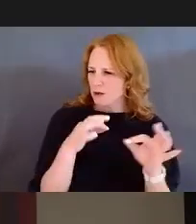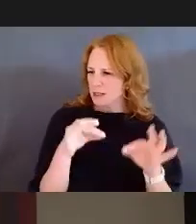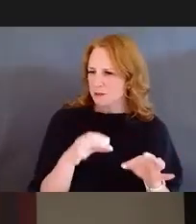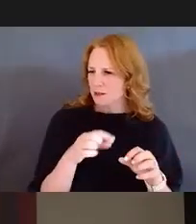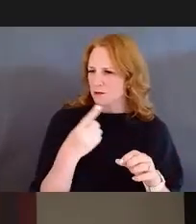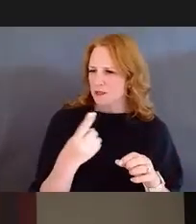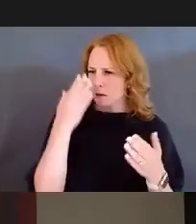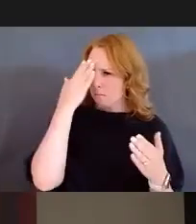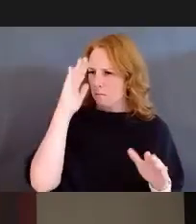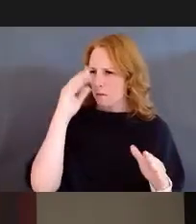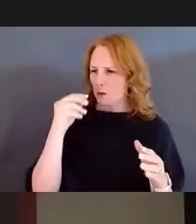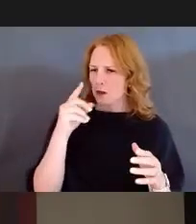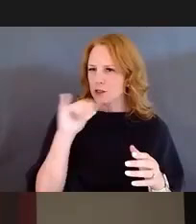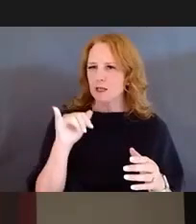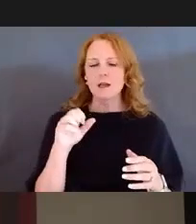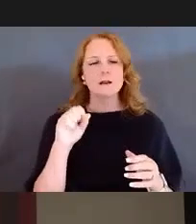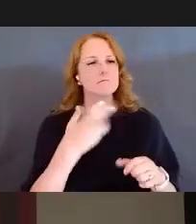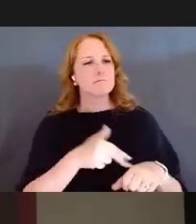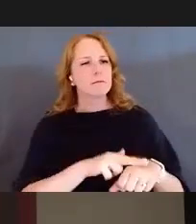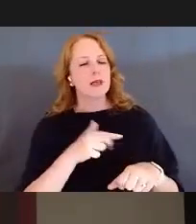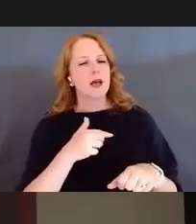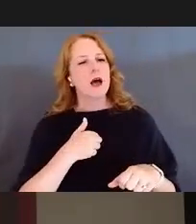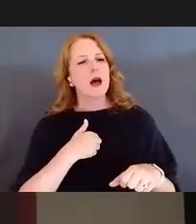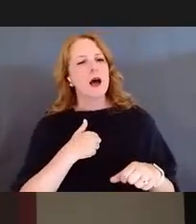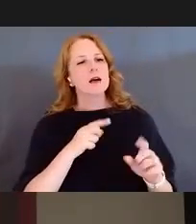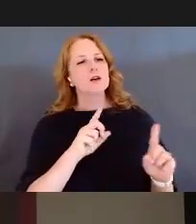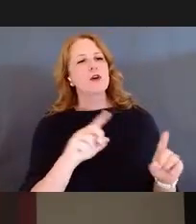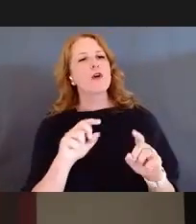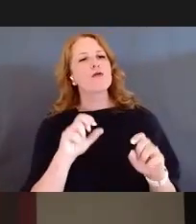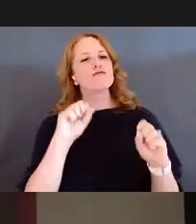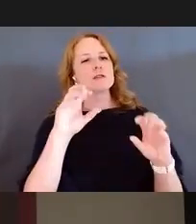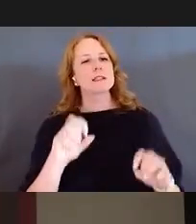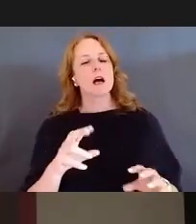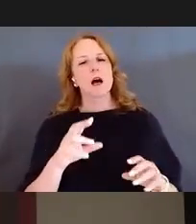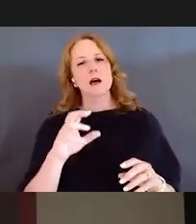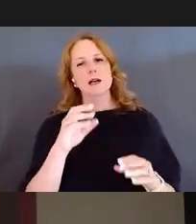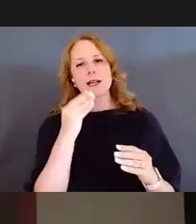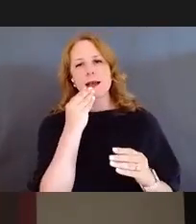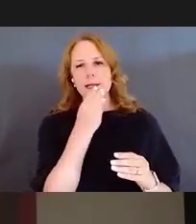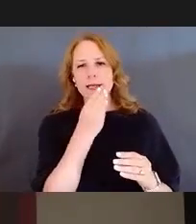of course. Um I restock. I like to go around and restock napkins. That's what I do. And the plastic